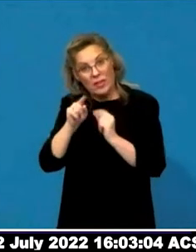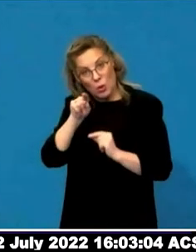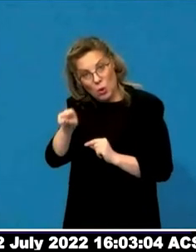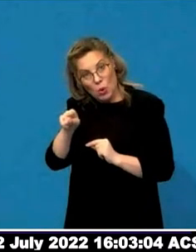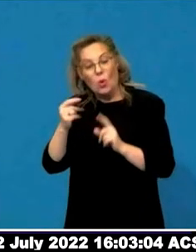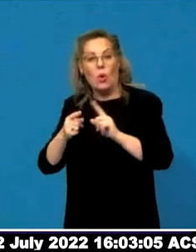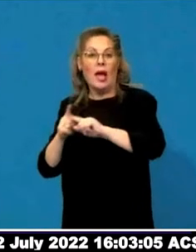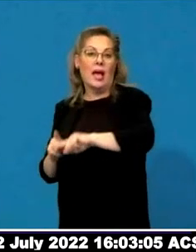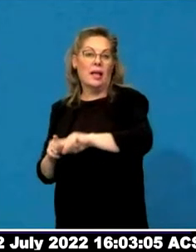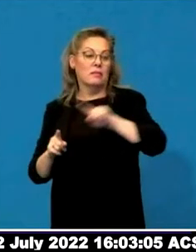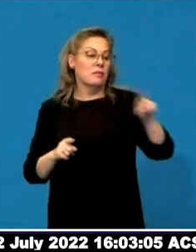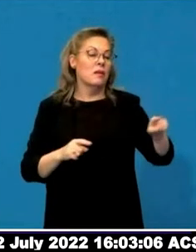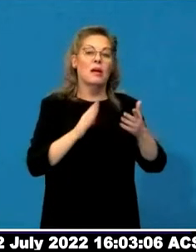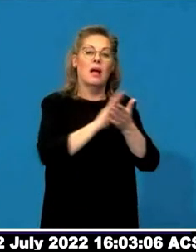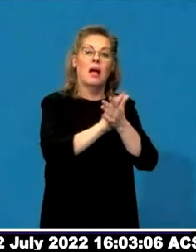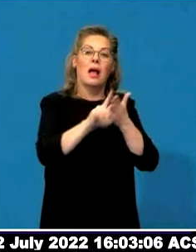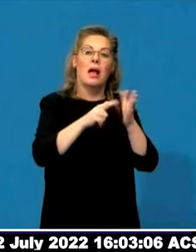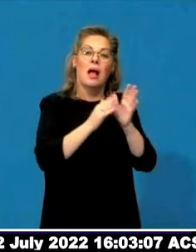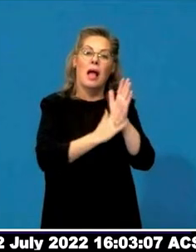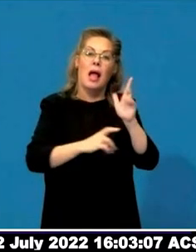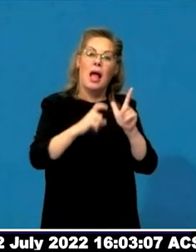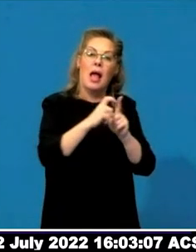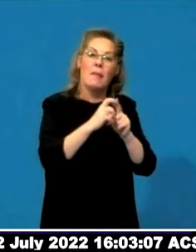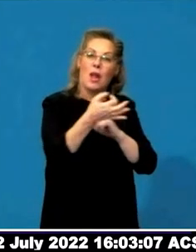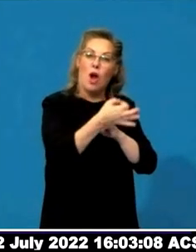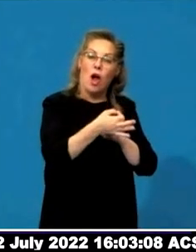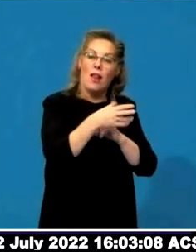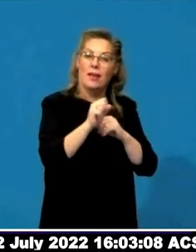where his partner lives and the baby? Yes.